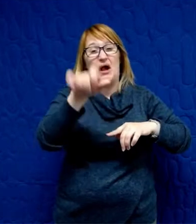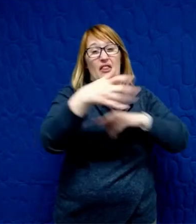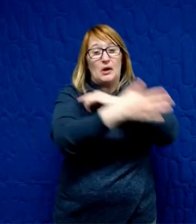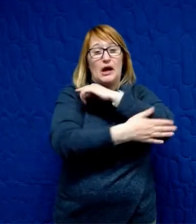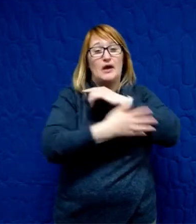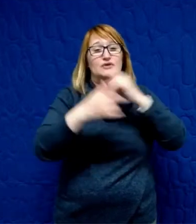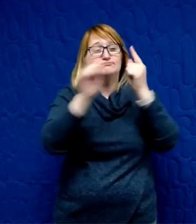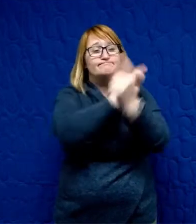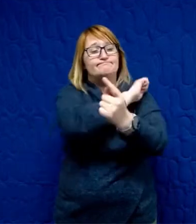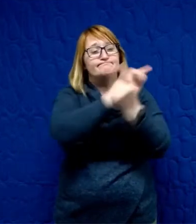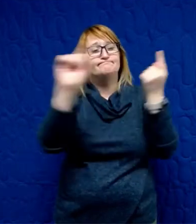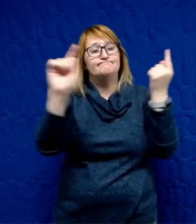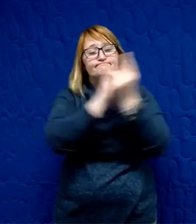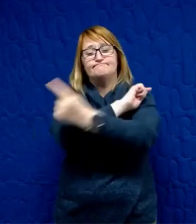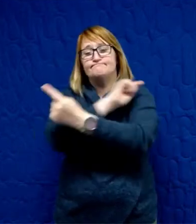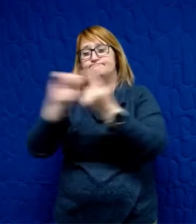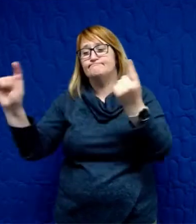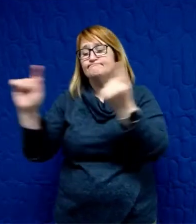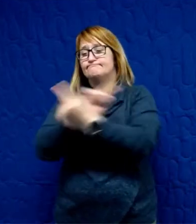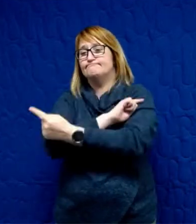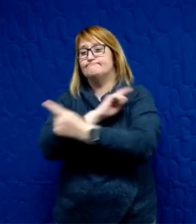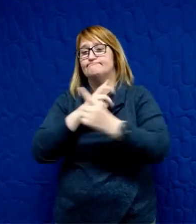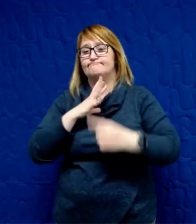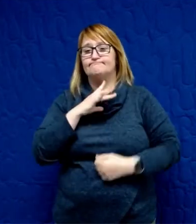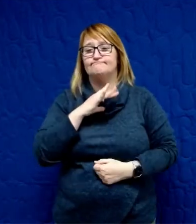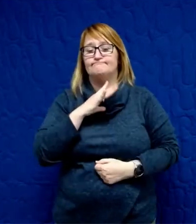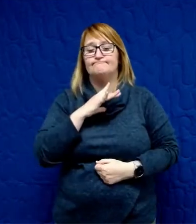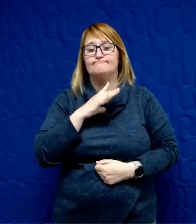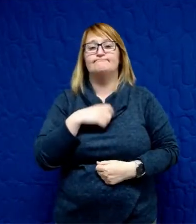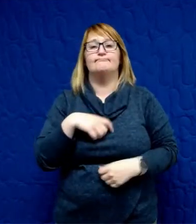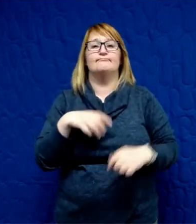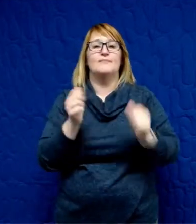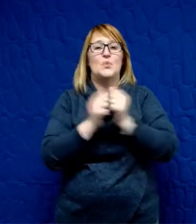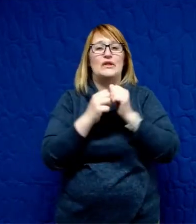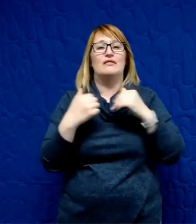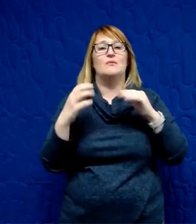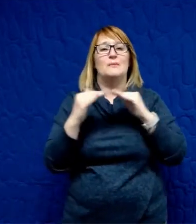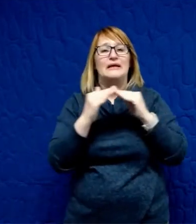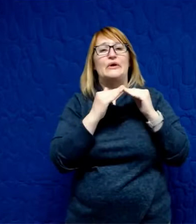opportunity for you to network with your peers and your colleagues from all over.